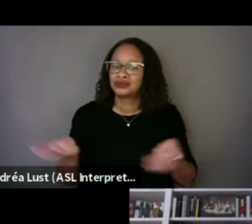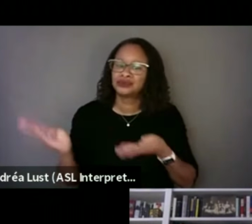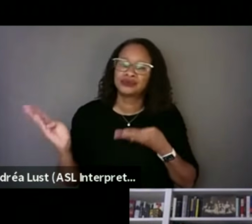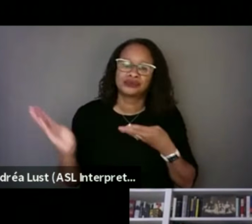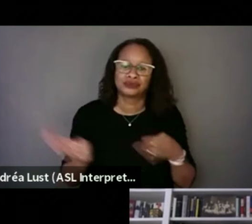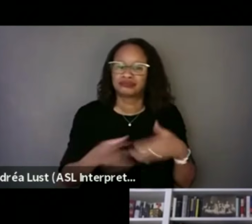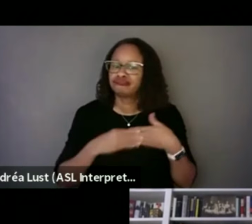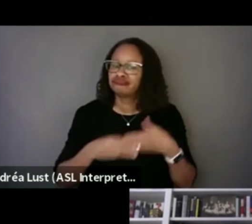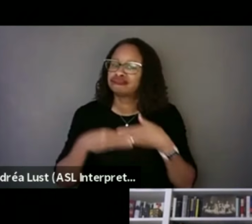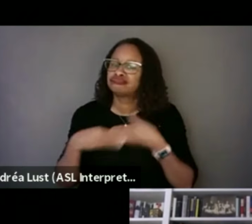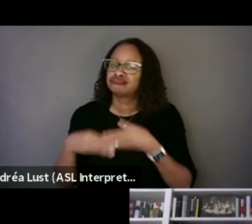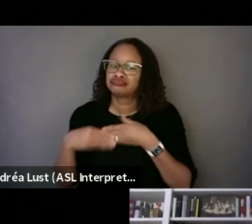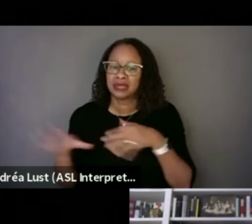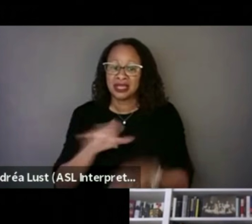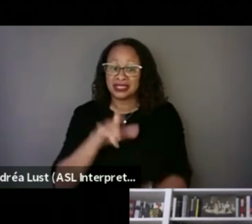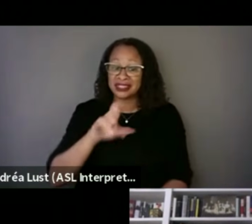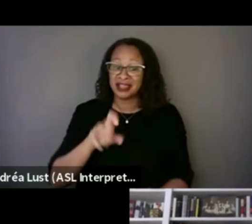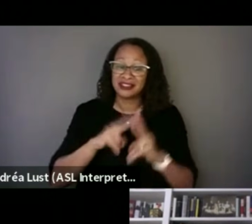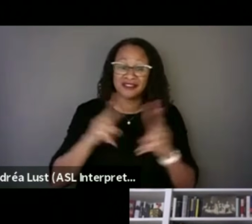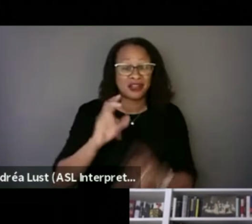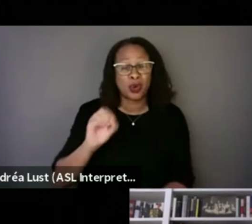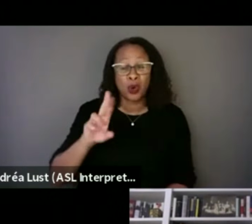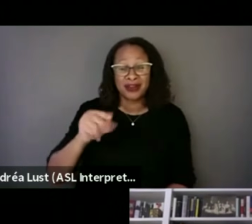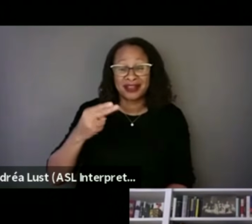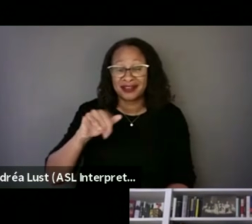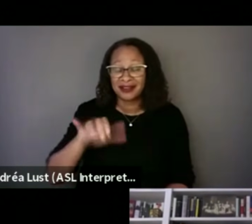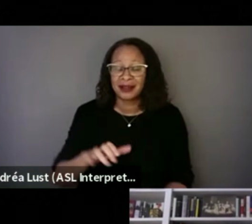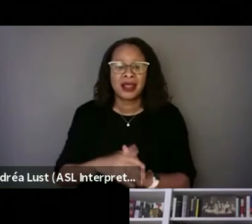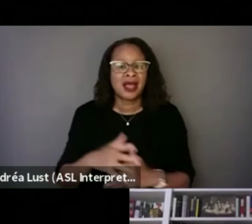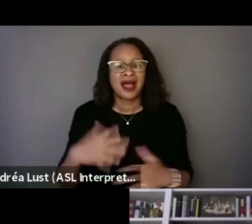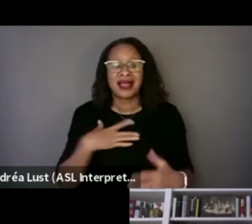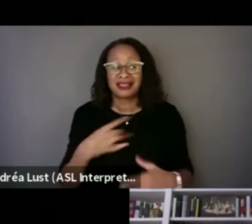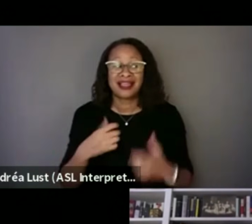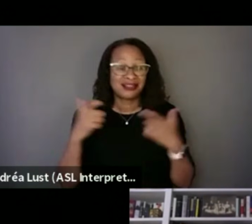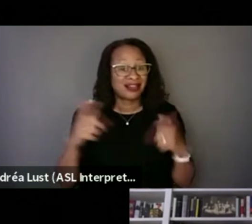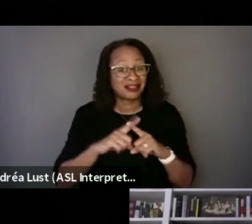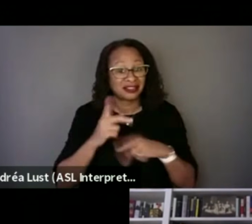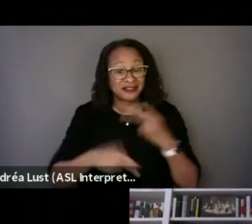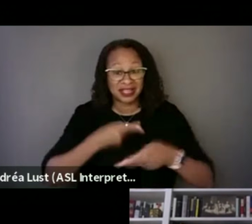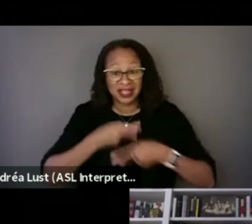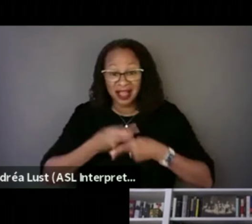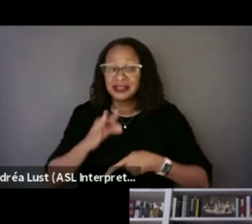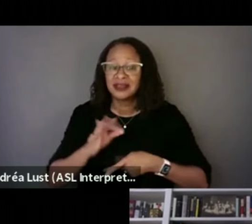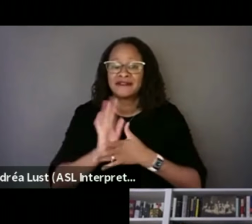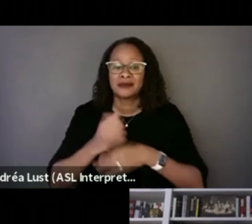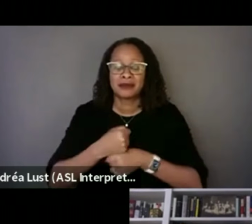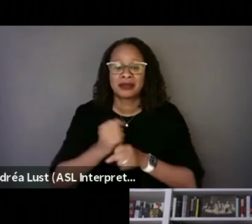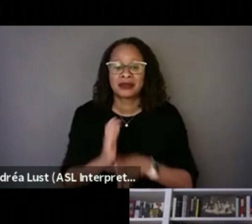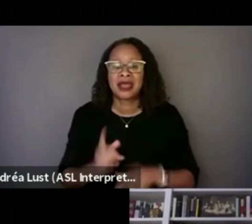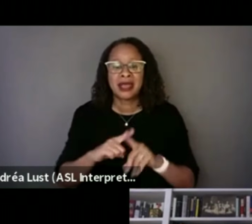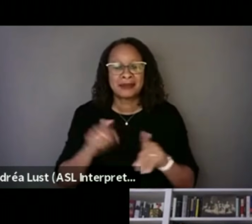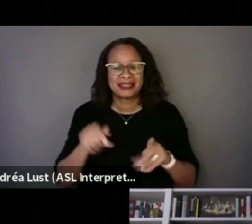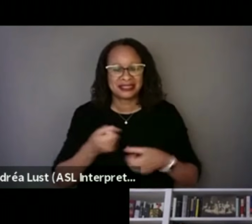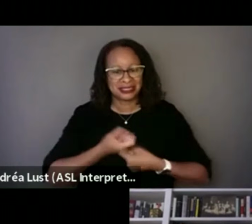So it's what comes very organically to me. I like lots of different styles of filmmaking, but I sort of this is an expression that I feel